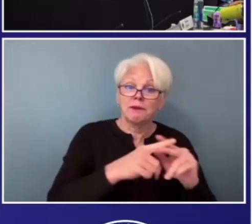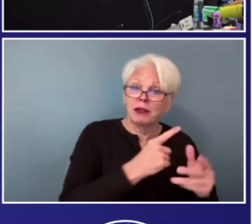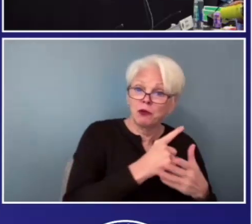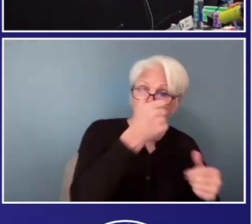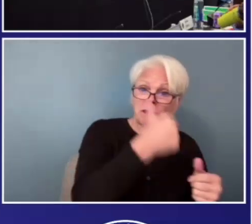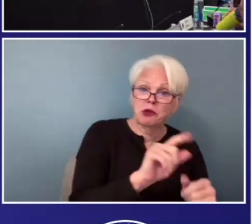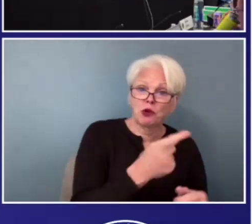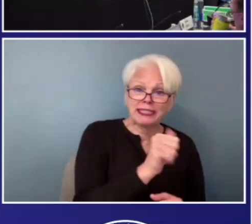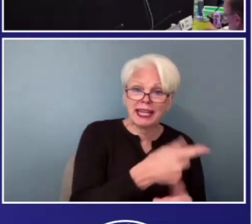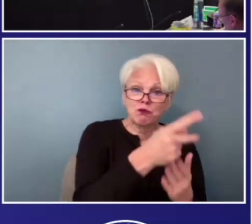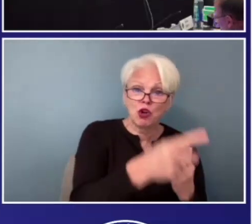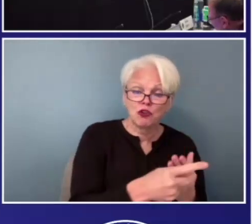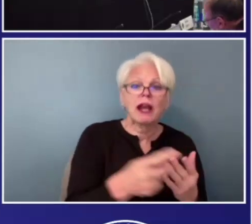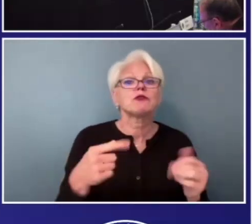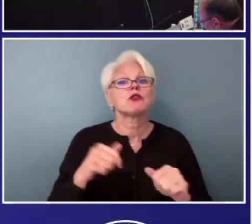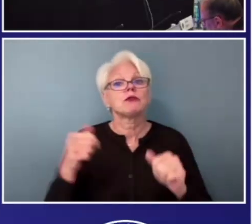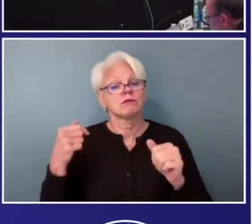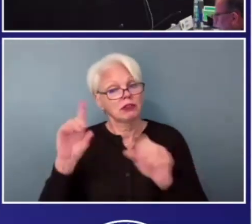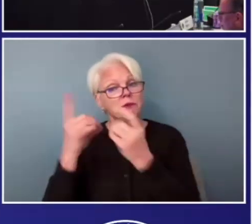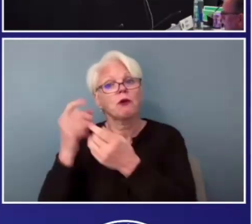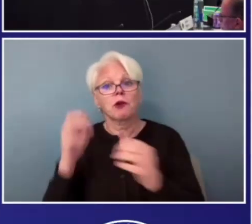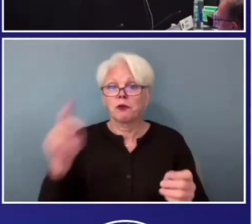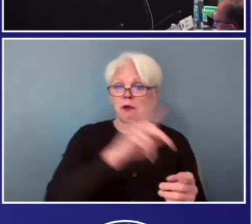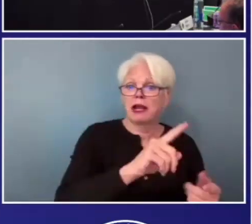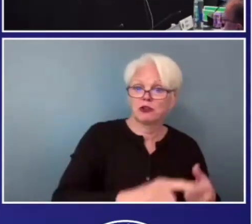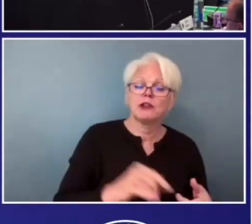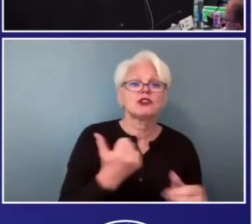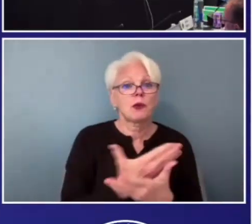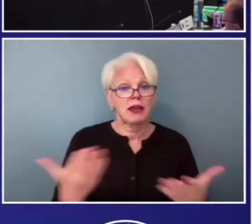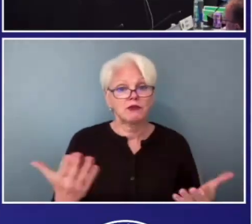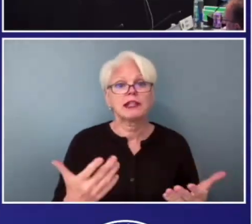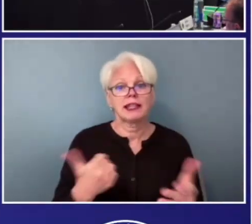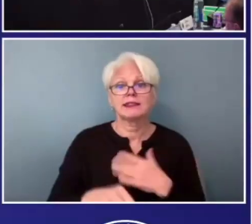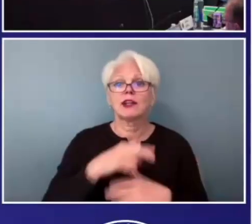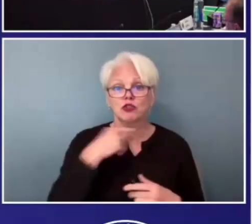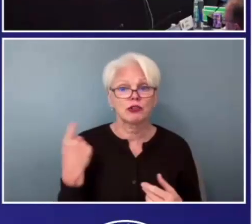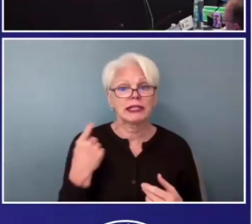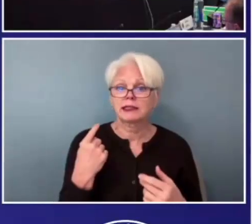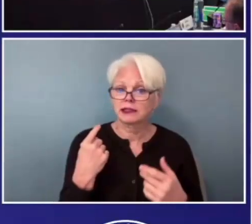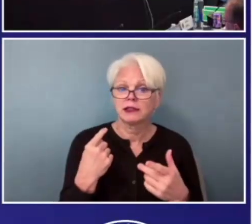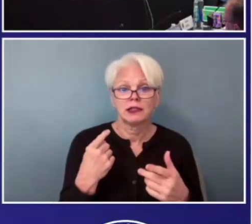So it puts everything at jeopardy! If we do not come to consensus here. Now, that is not to bully you into voting.